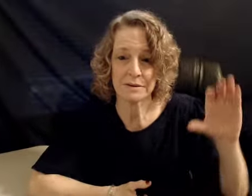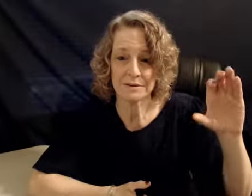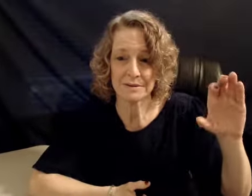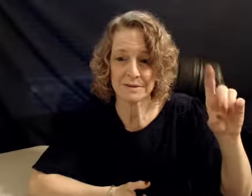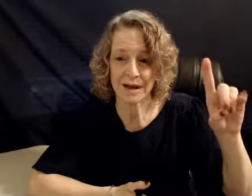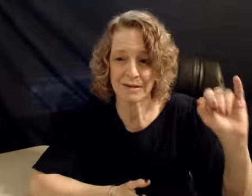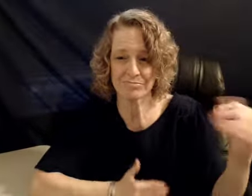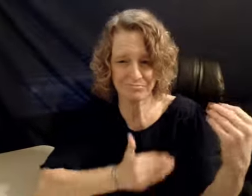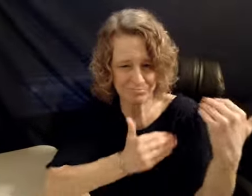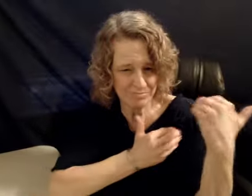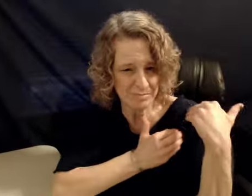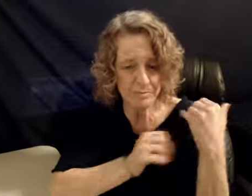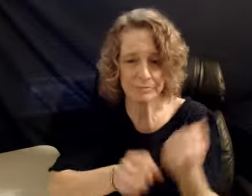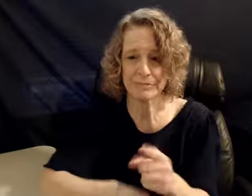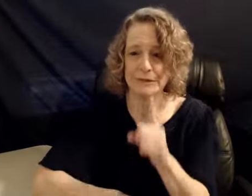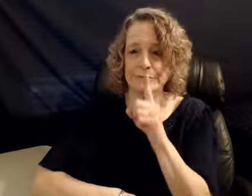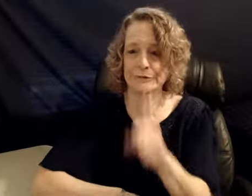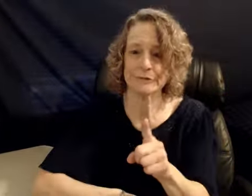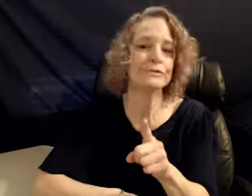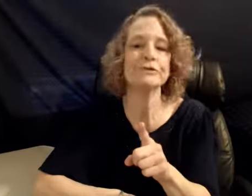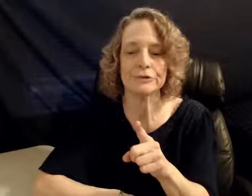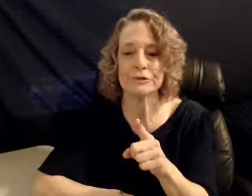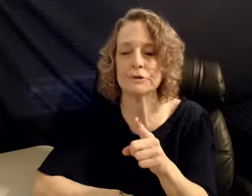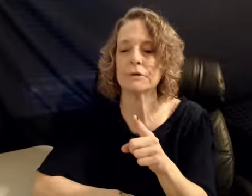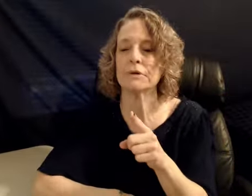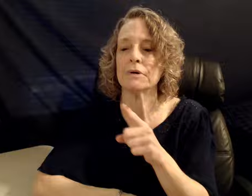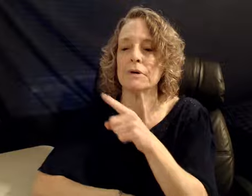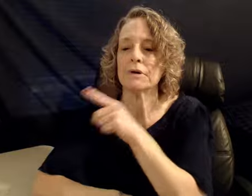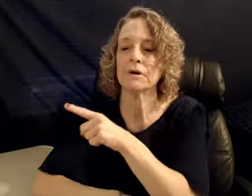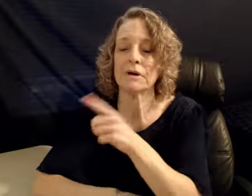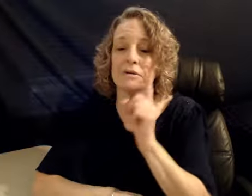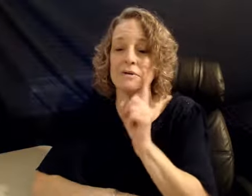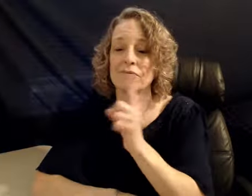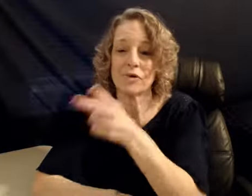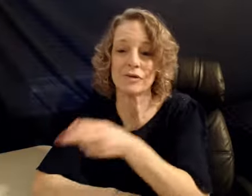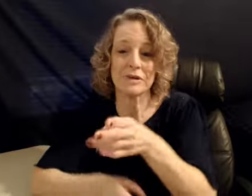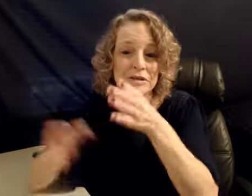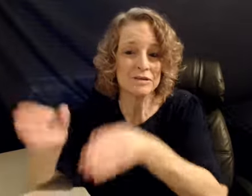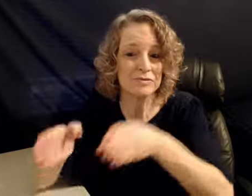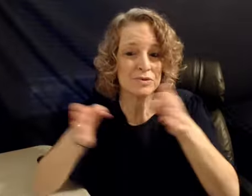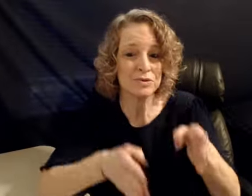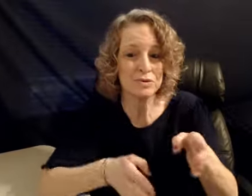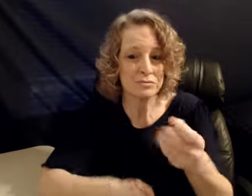The CDI is also responsible to make sure D/HH individuals